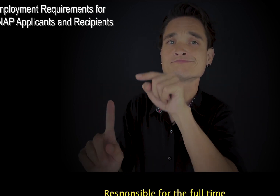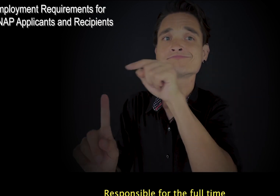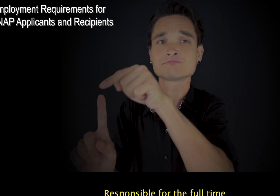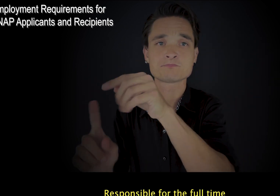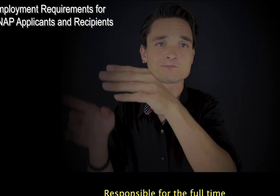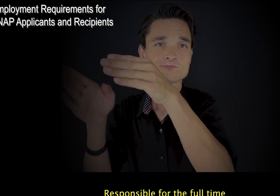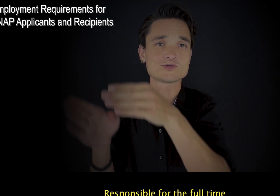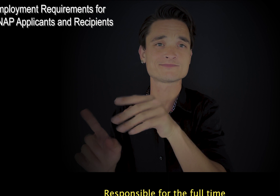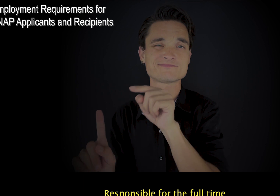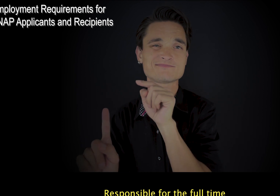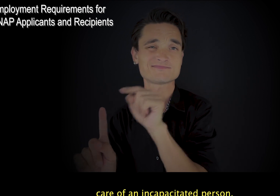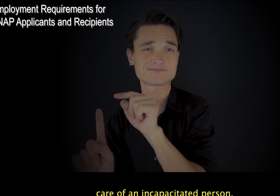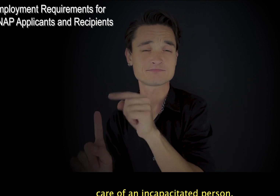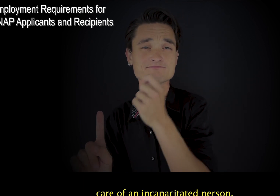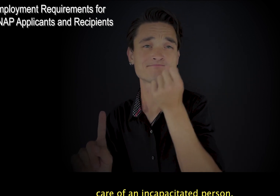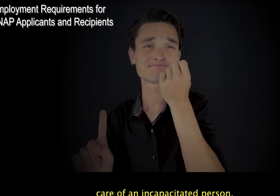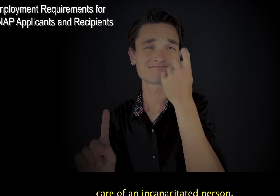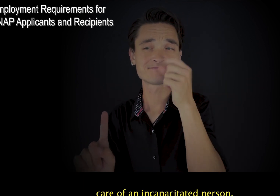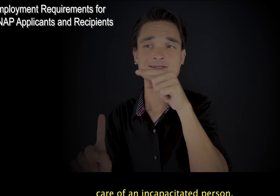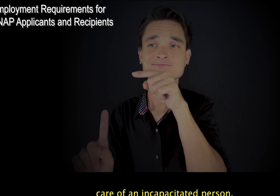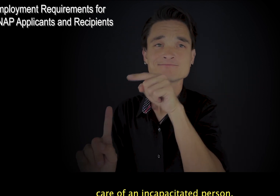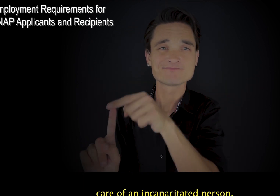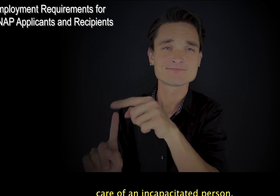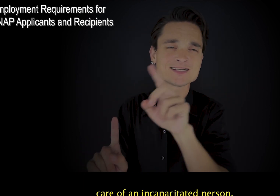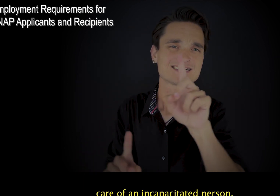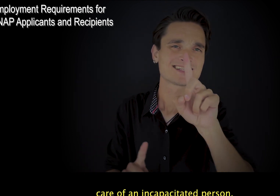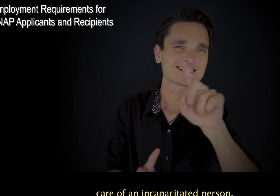Responsible for the full time care of an incapacitated person,